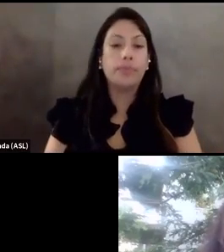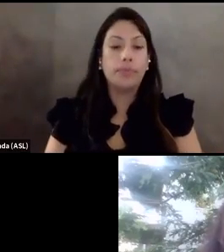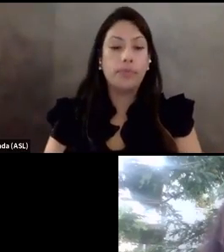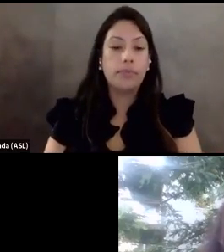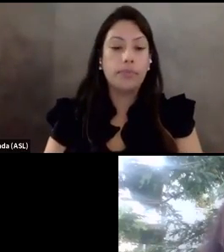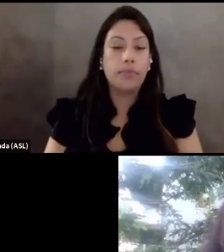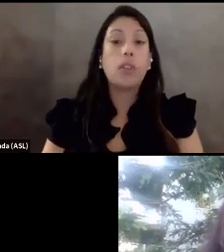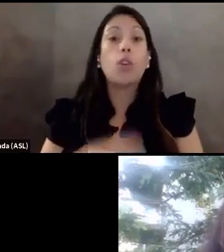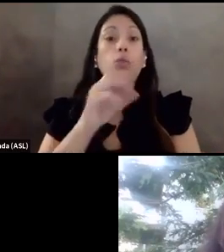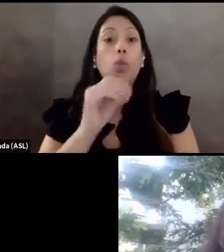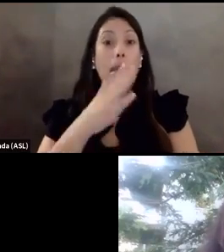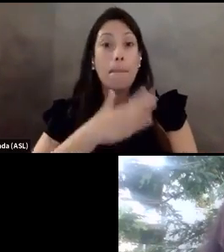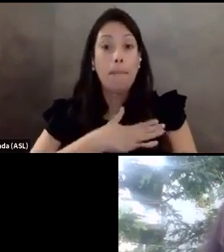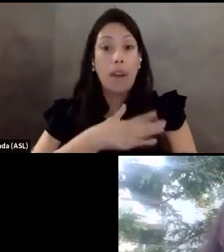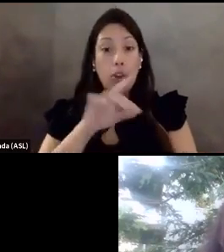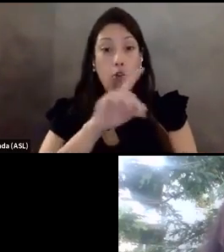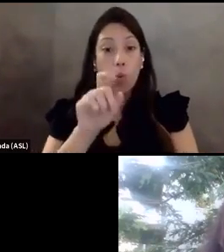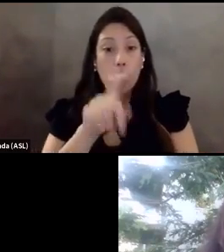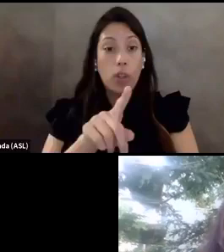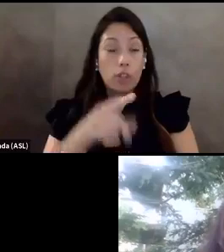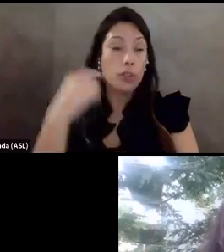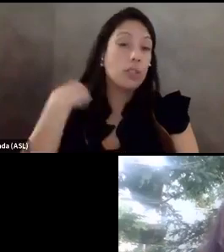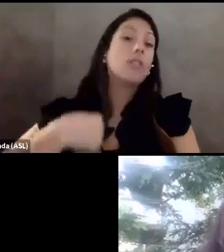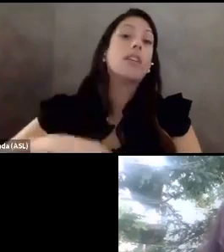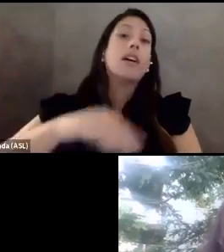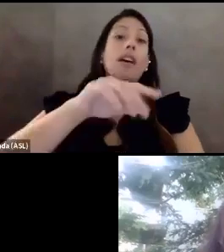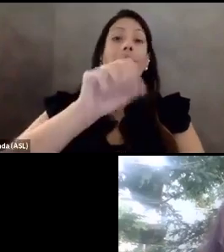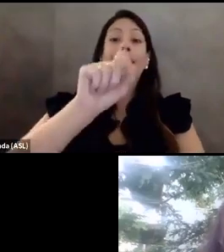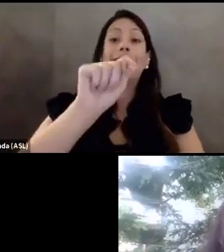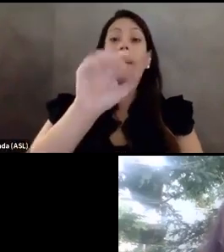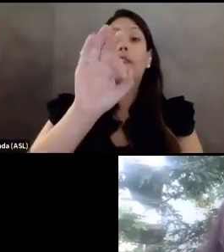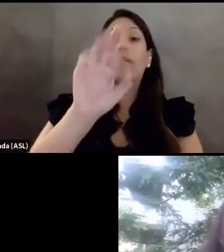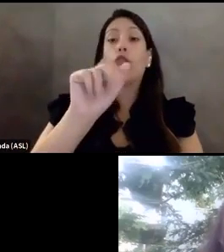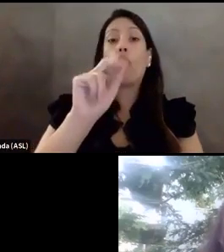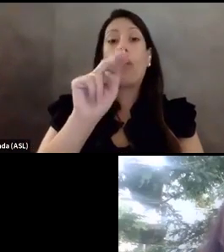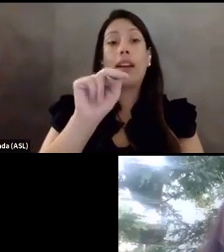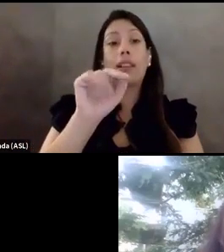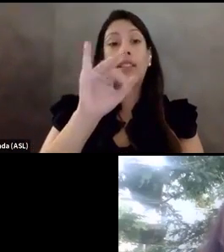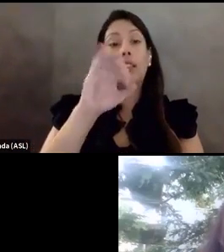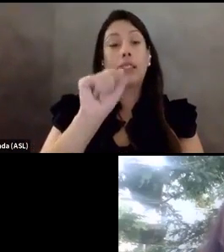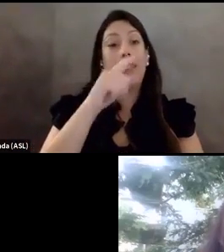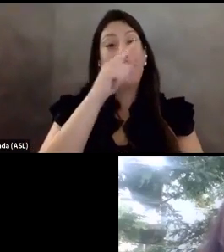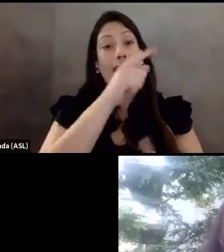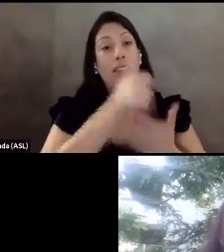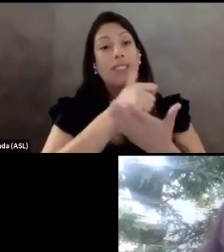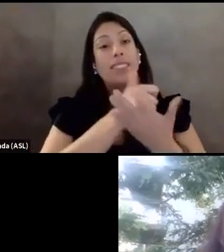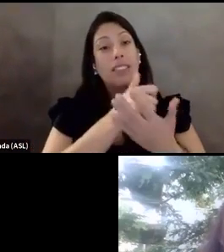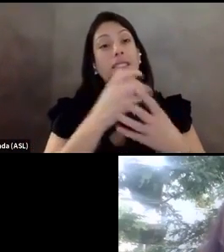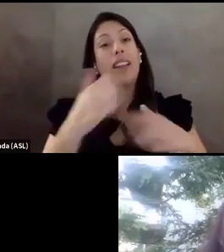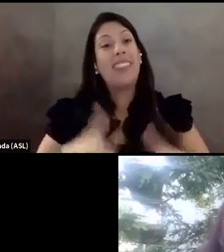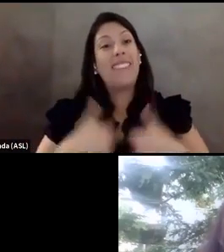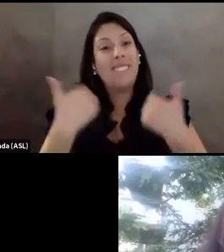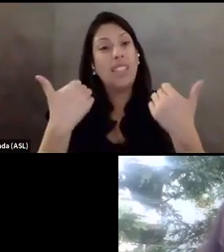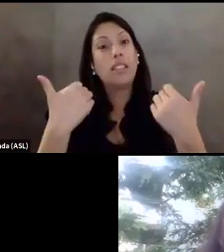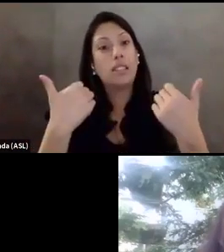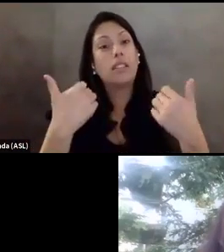Francis, the assisted living facility. I understand that now we may have four deaths there.